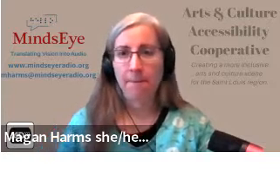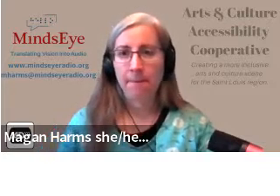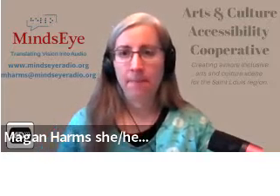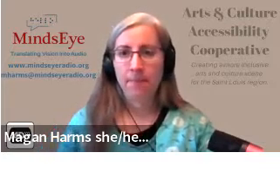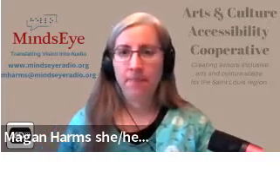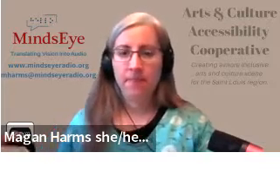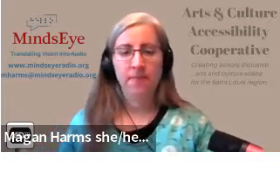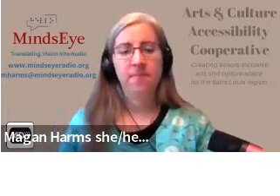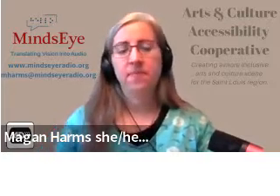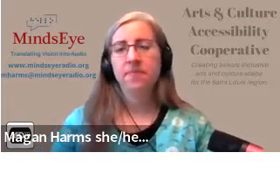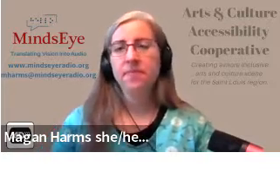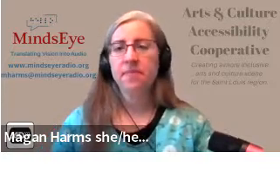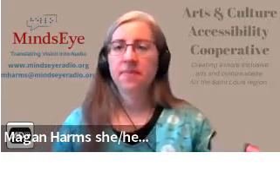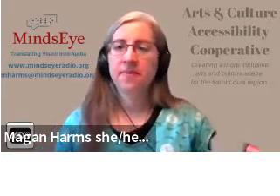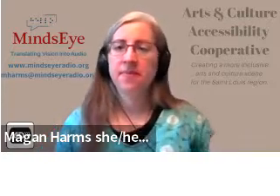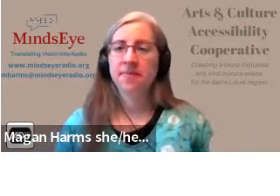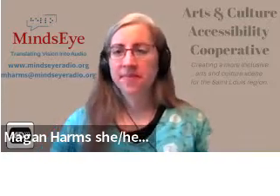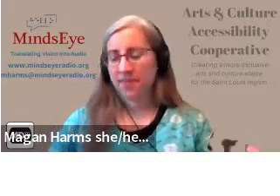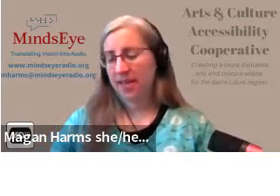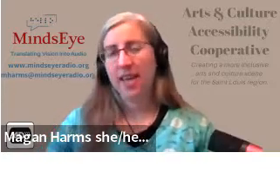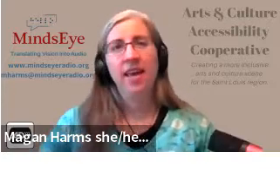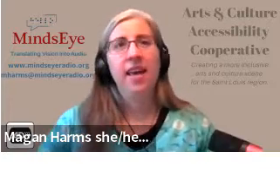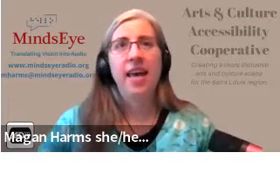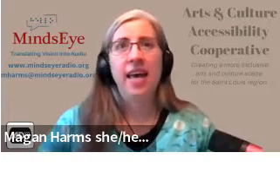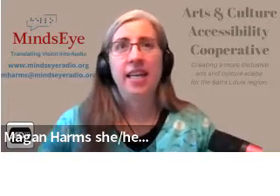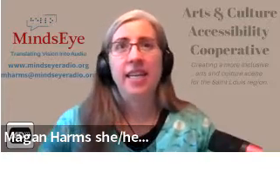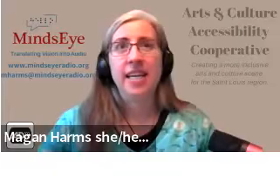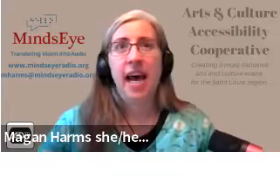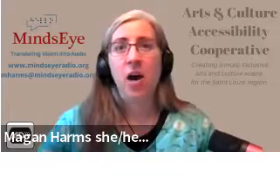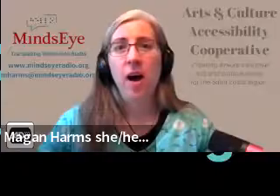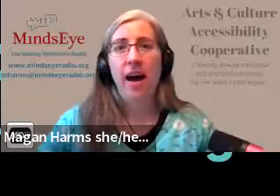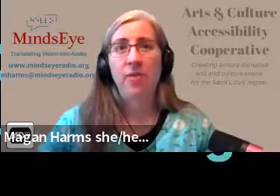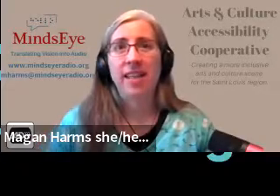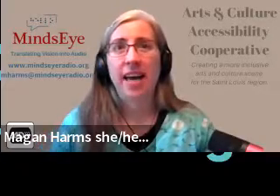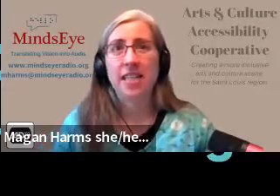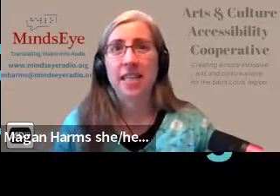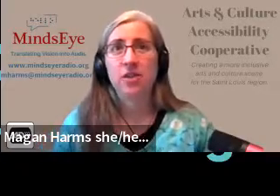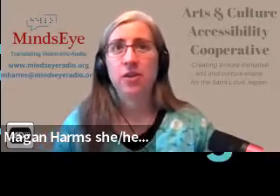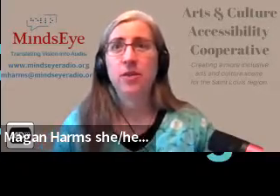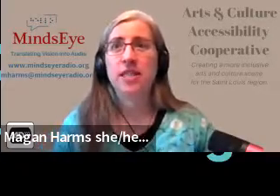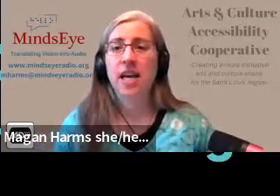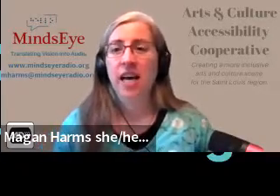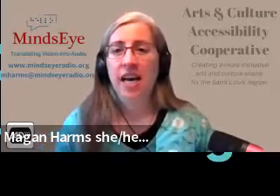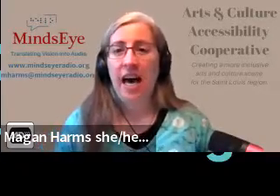ca. Now, I would like to introduce